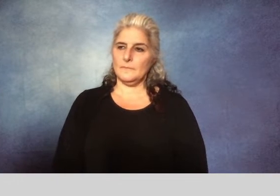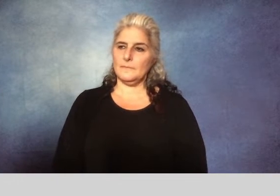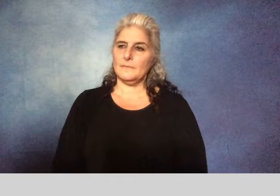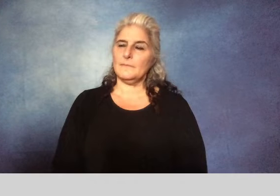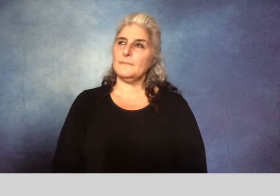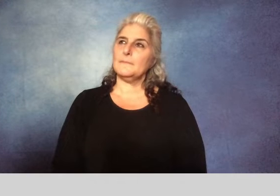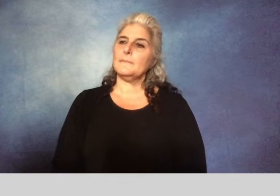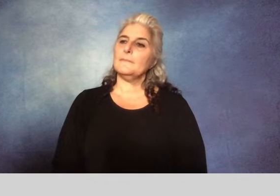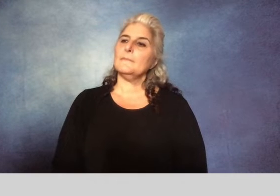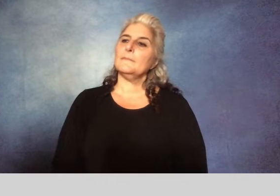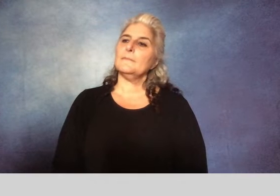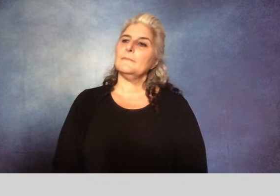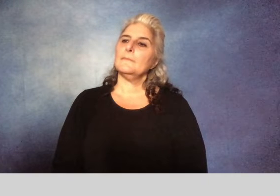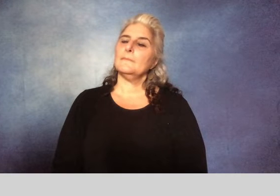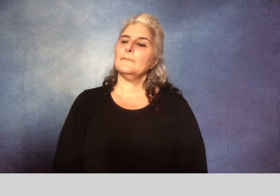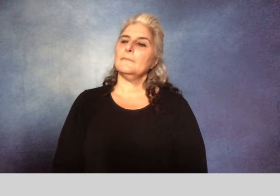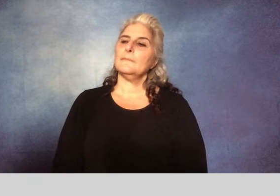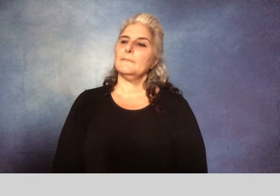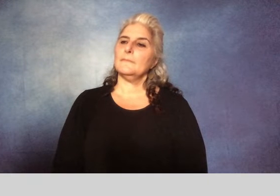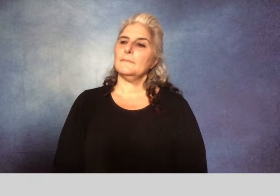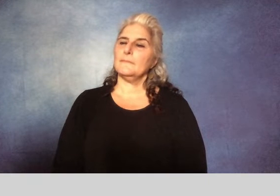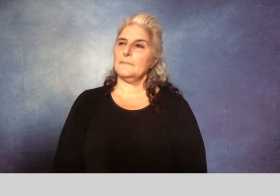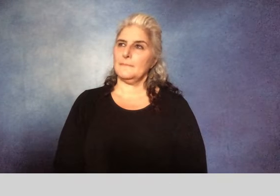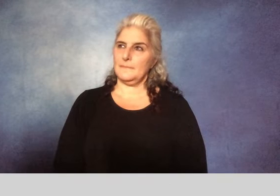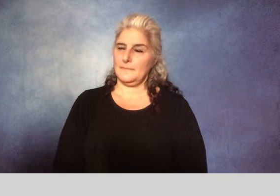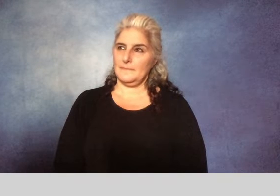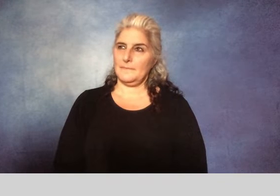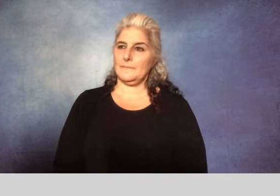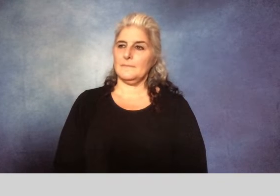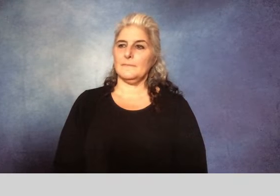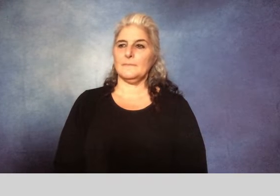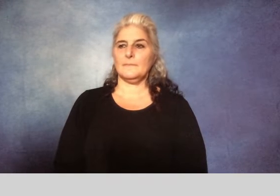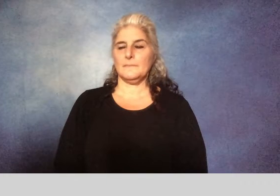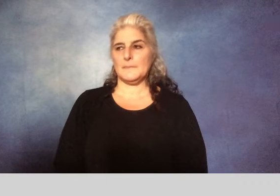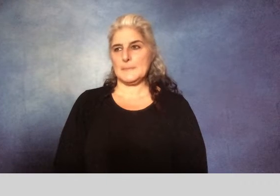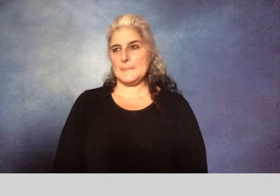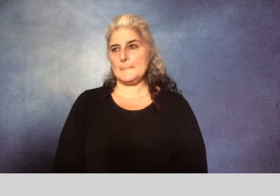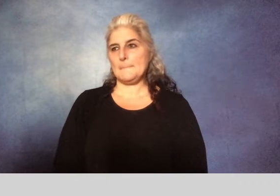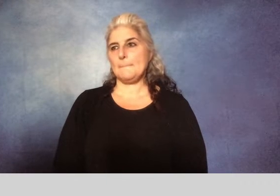I used Scikit-learn for principal components analysis. CorEx for the genre dimensionality reduction.